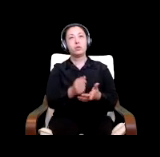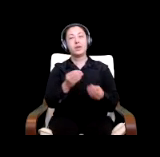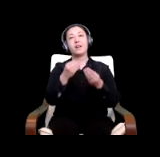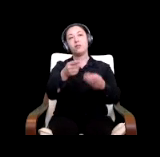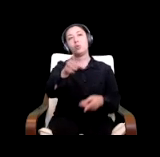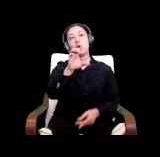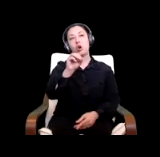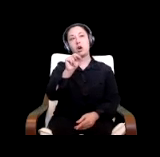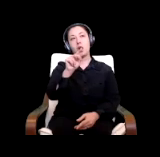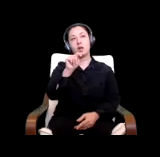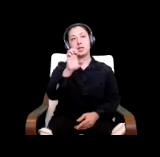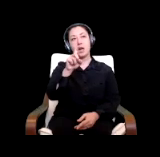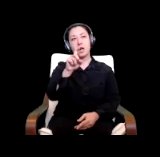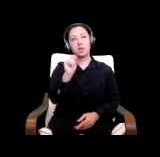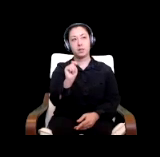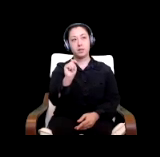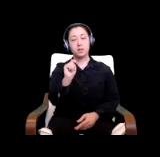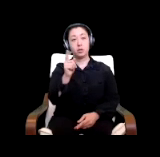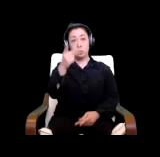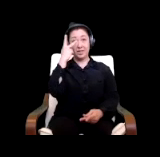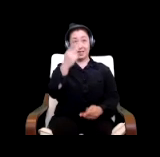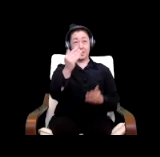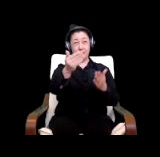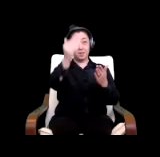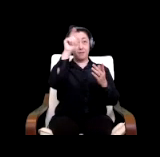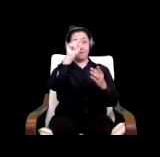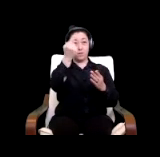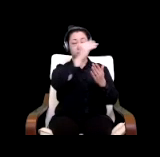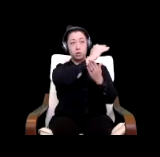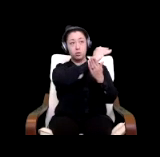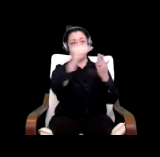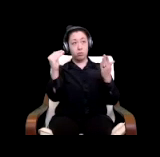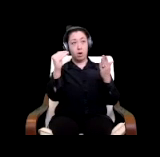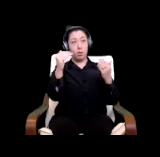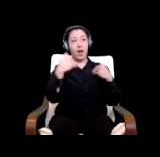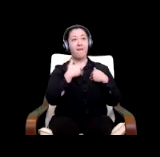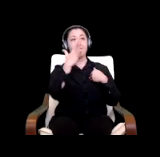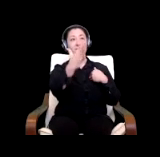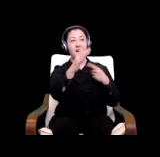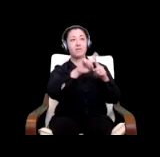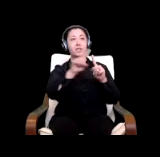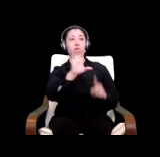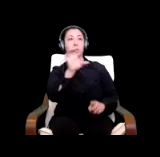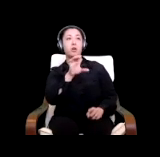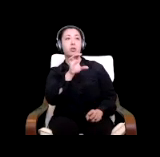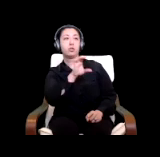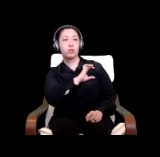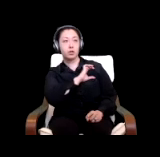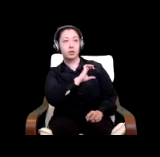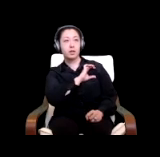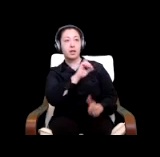can see on the top row, we have the five different characteristics. There is also a spot a column